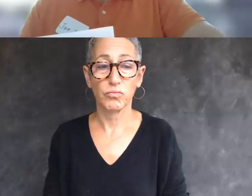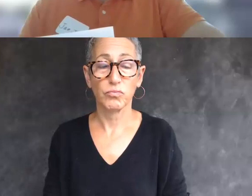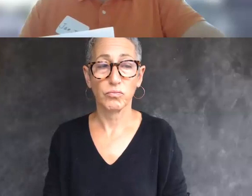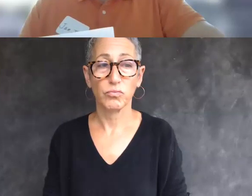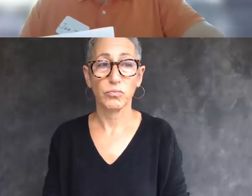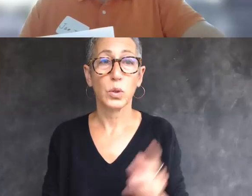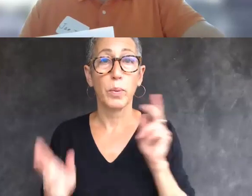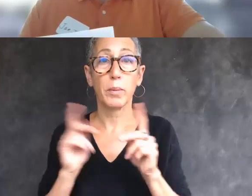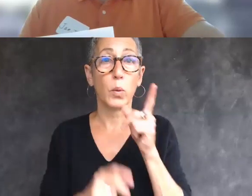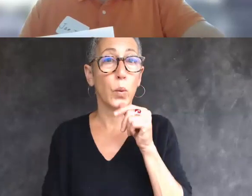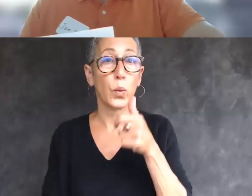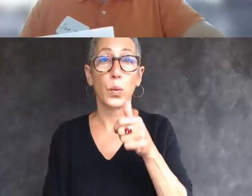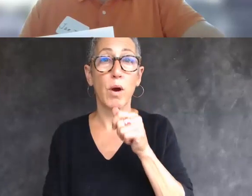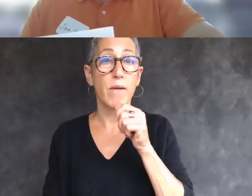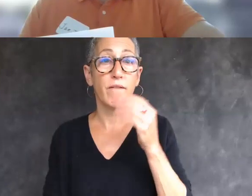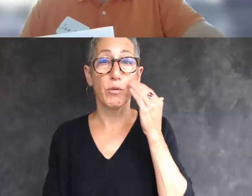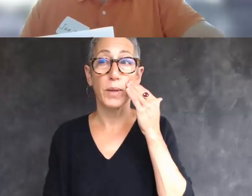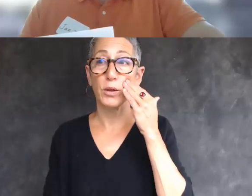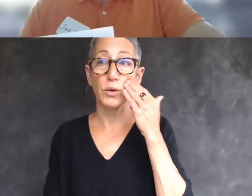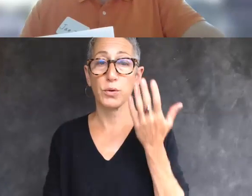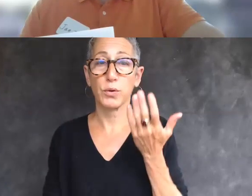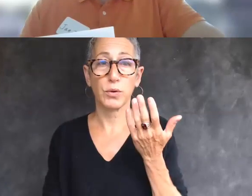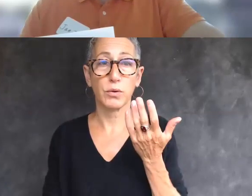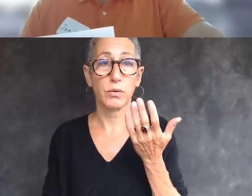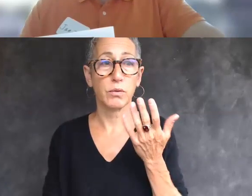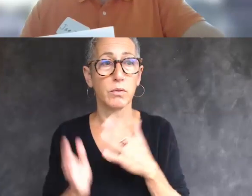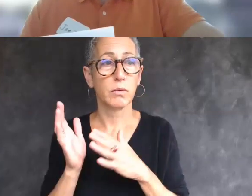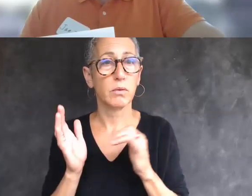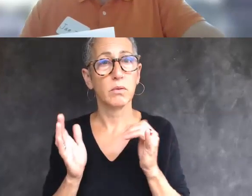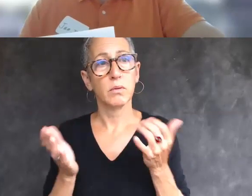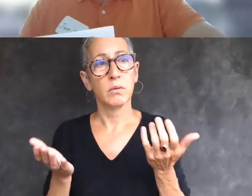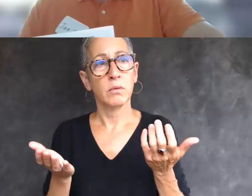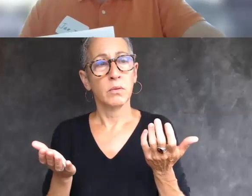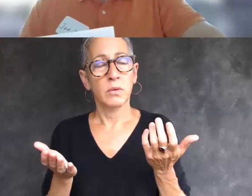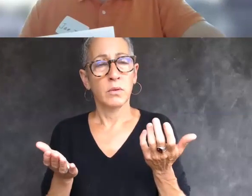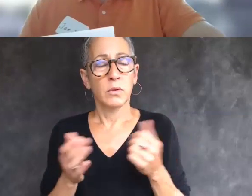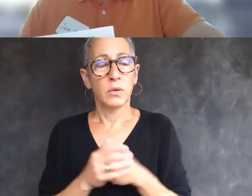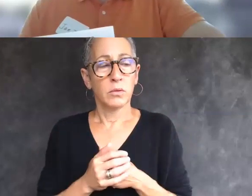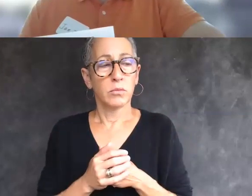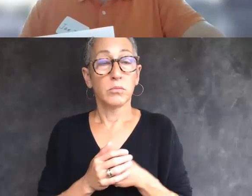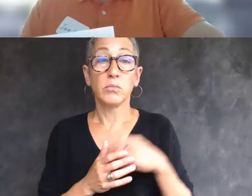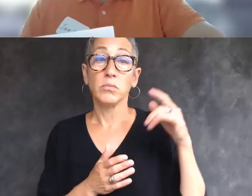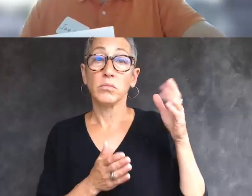And, you know, the poor response from the flight attendant, whether it be a flight attendant